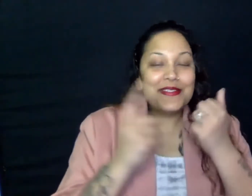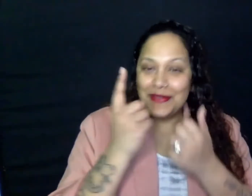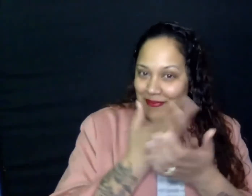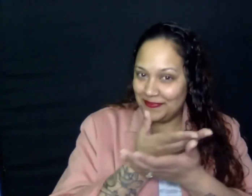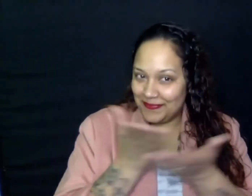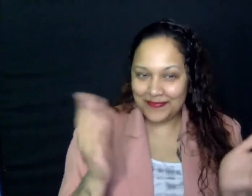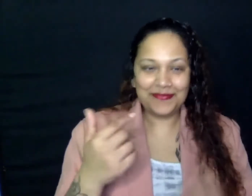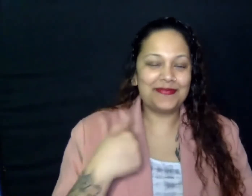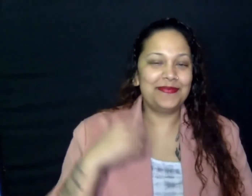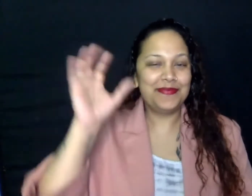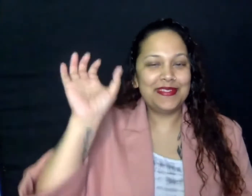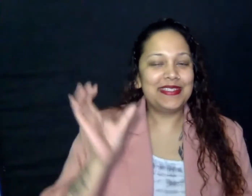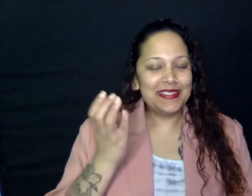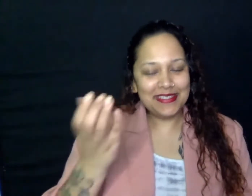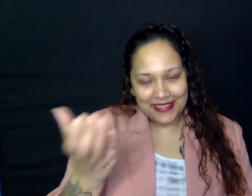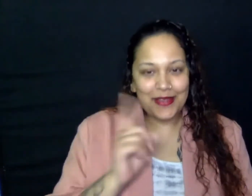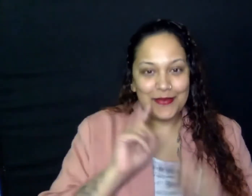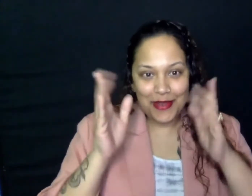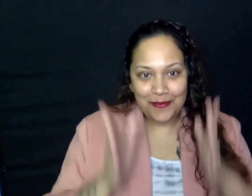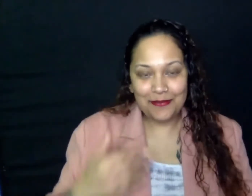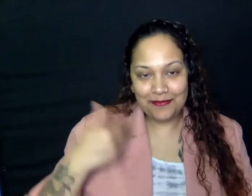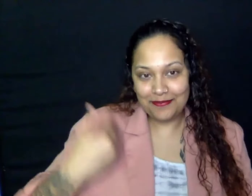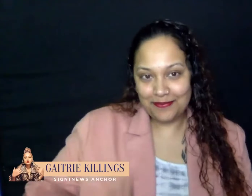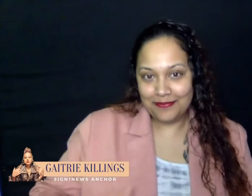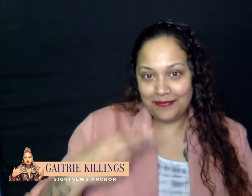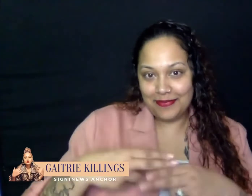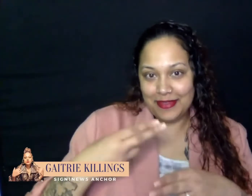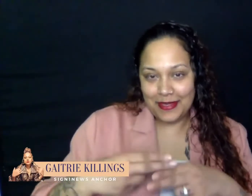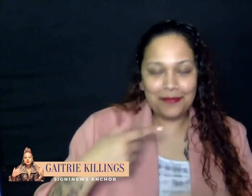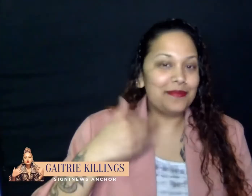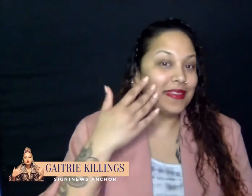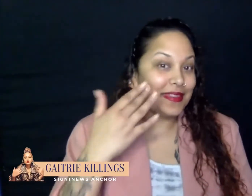Hello, everyone. I'm side 1 news anchor gatri killings.